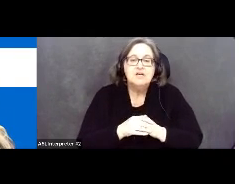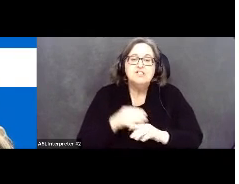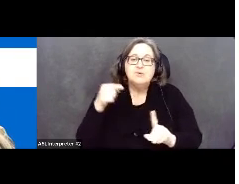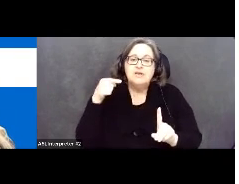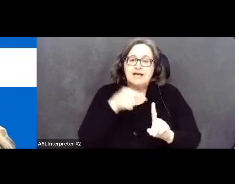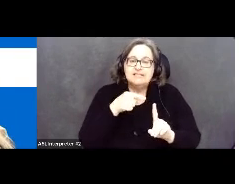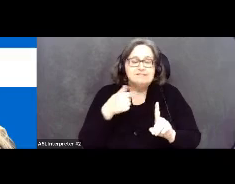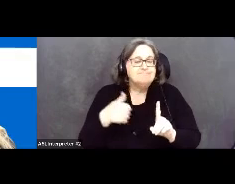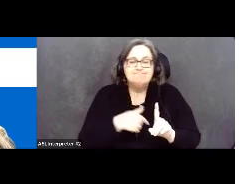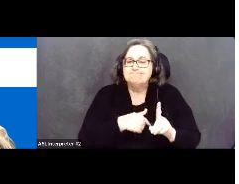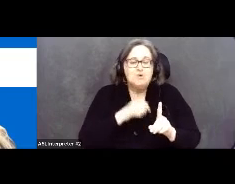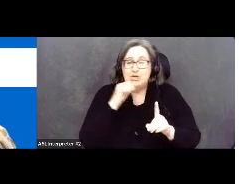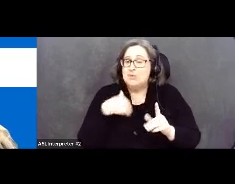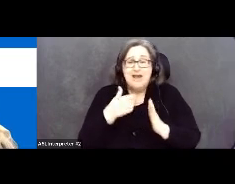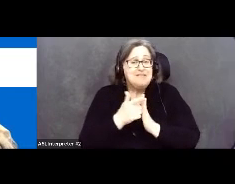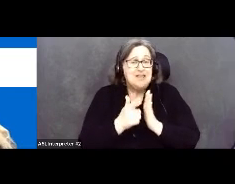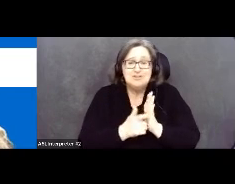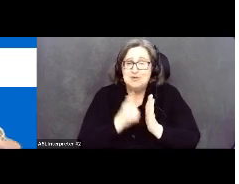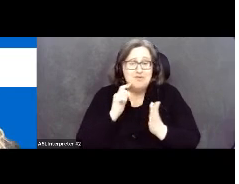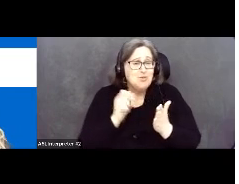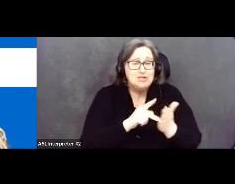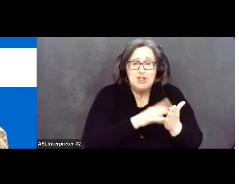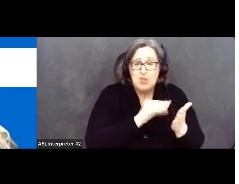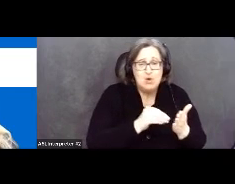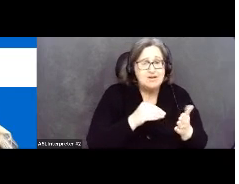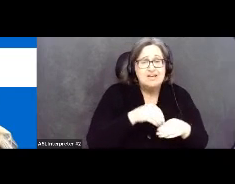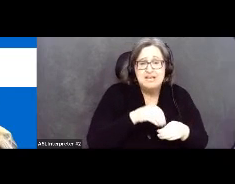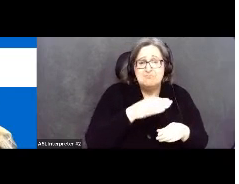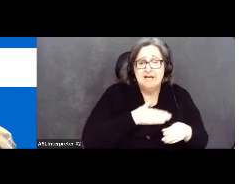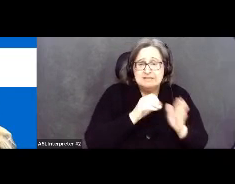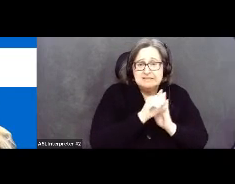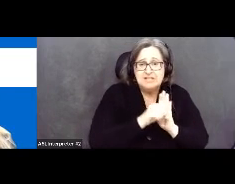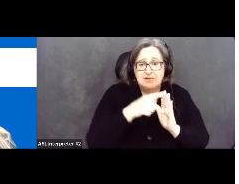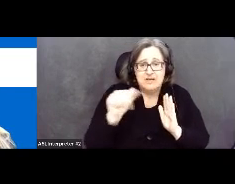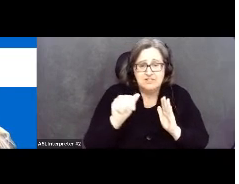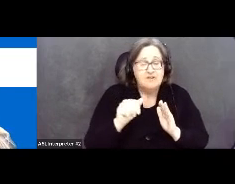we don't have legislation for Return to Learn in Pennsylvania. Colorado does not have it.